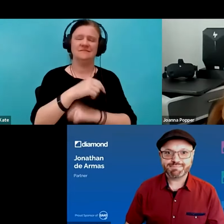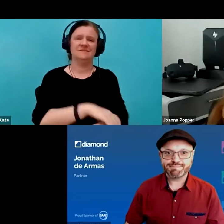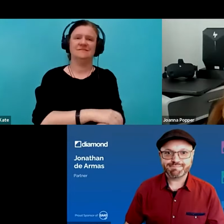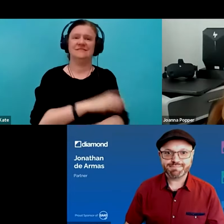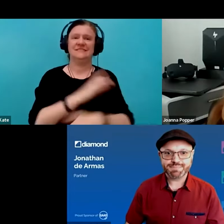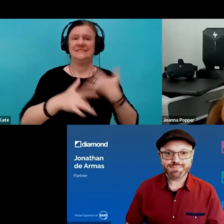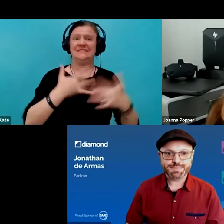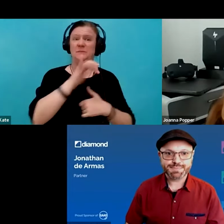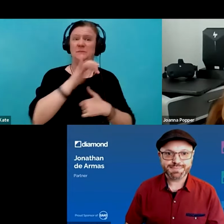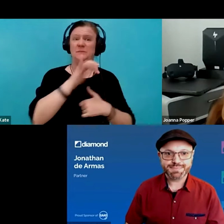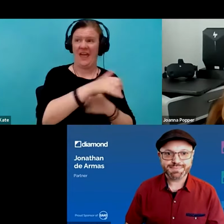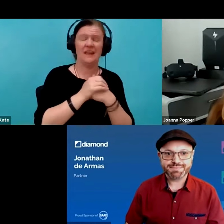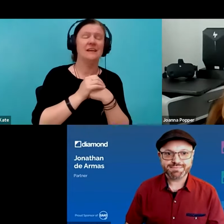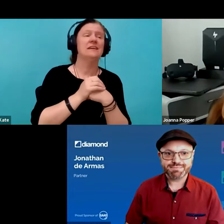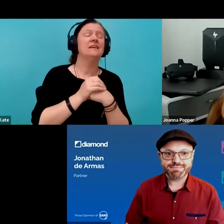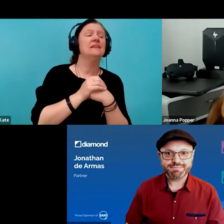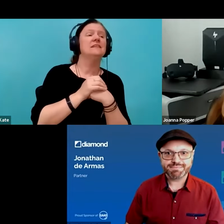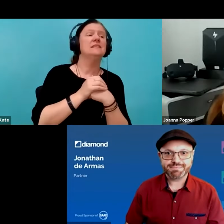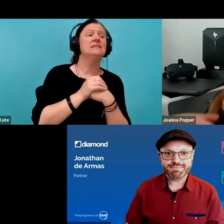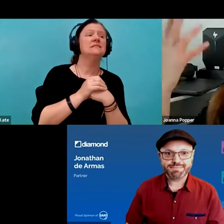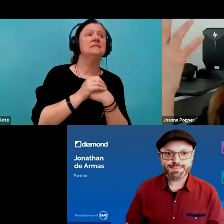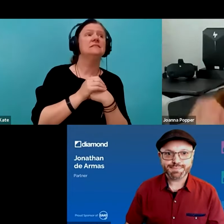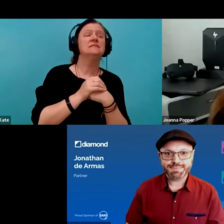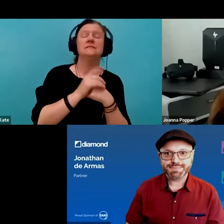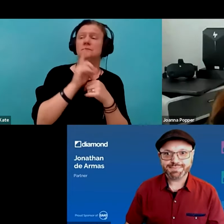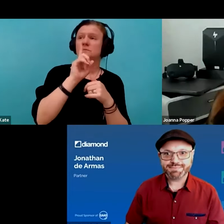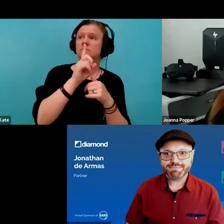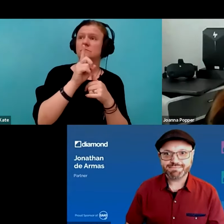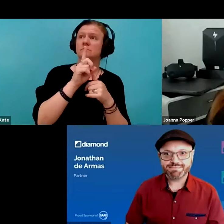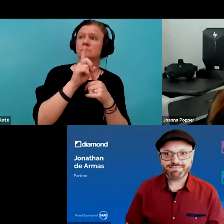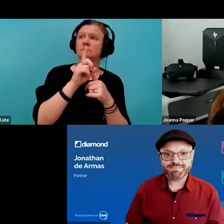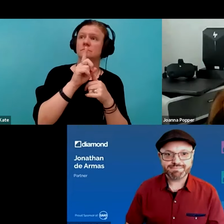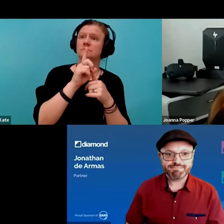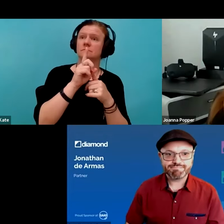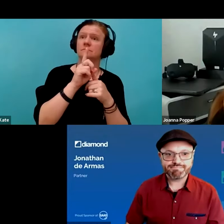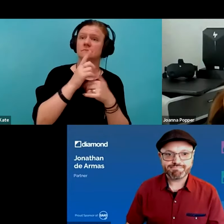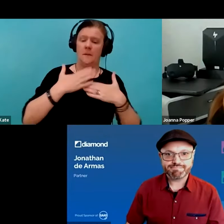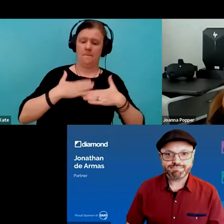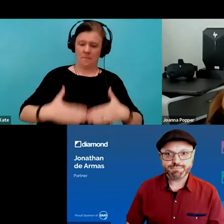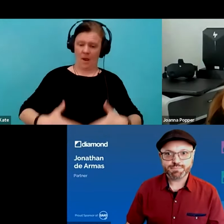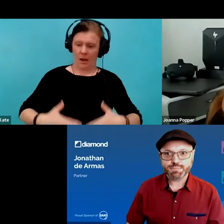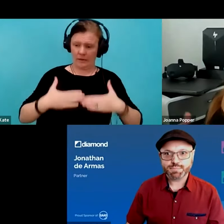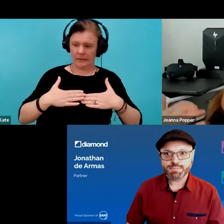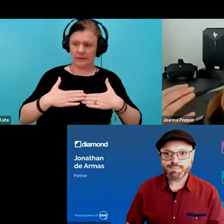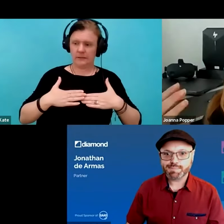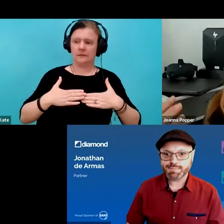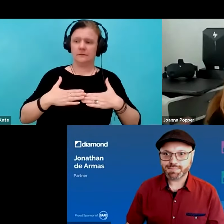excited about that and actually the the connection of body and body and